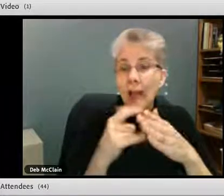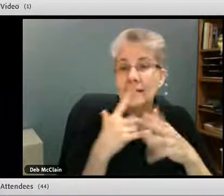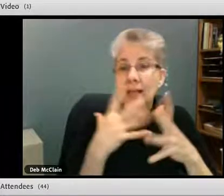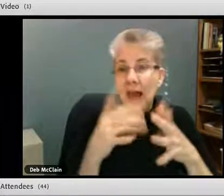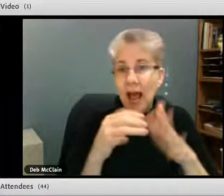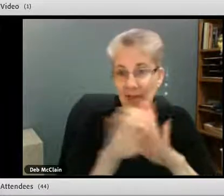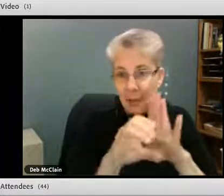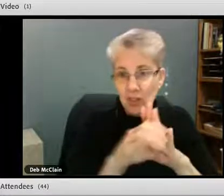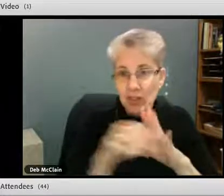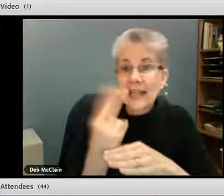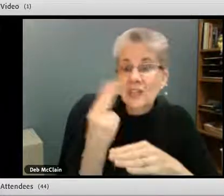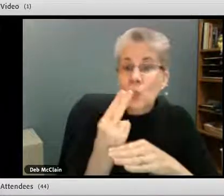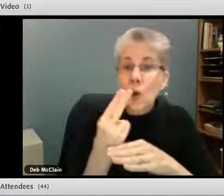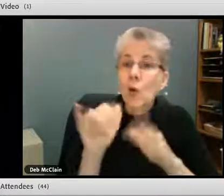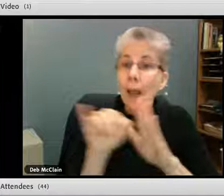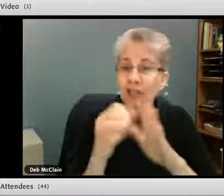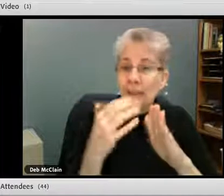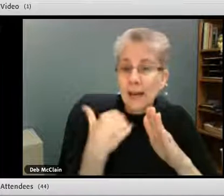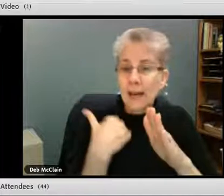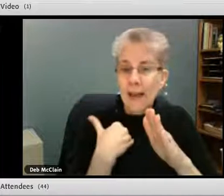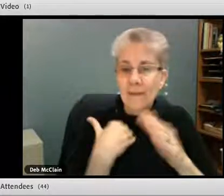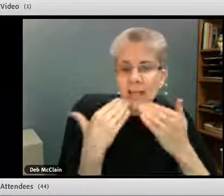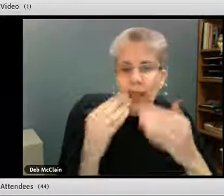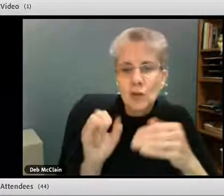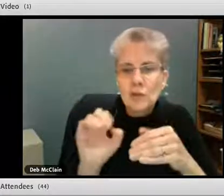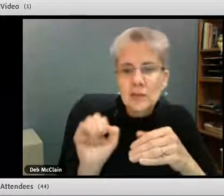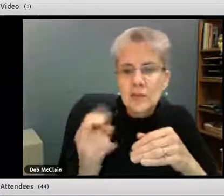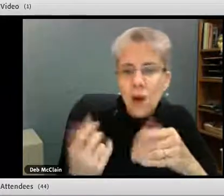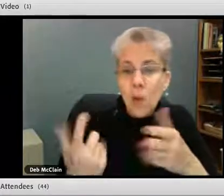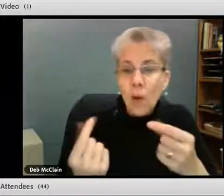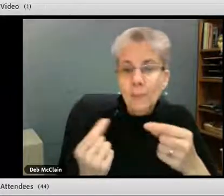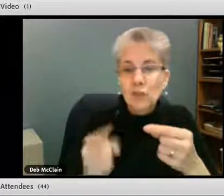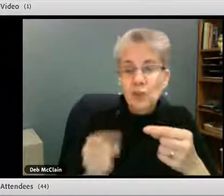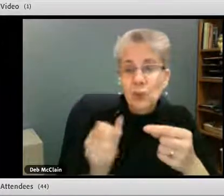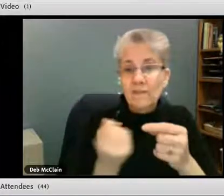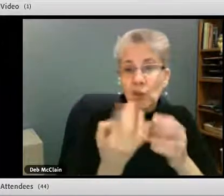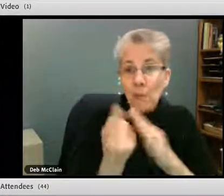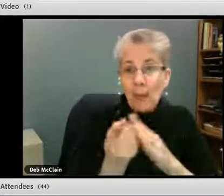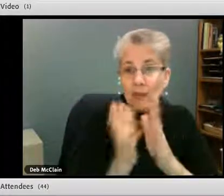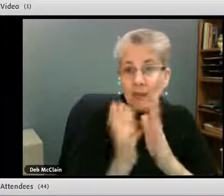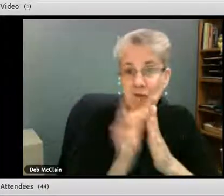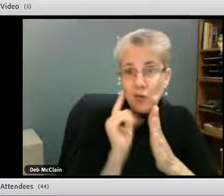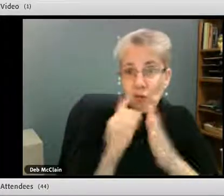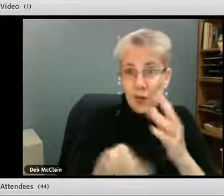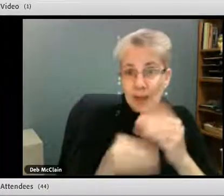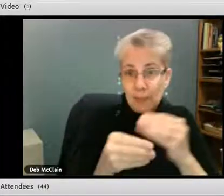Thank you, Sara. What I'm going to do -- In a few minutes, I'll ask you for some additional resources, and I'll add a slide in